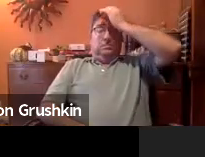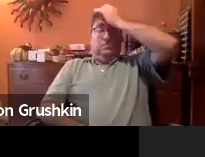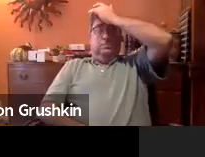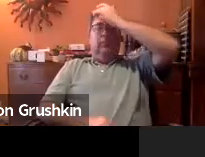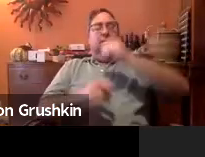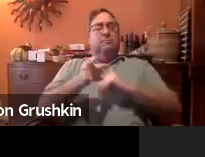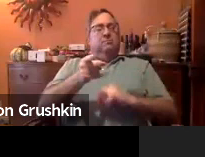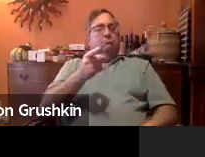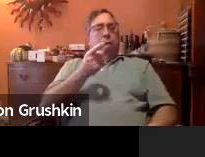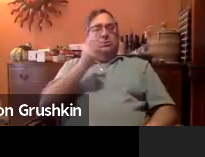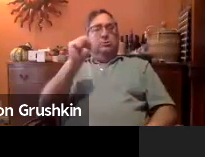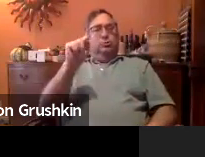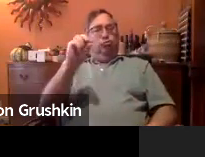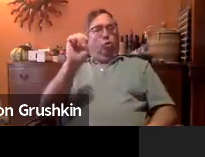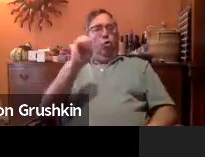≫ (Captioned video)